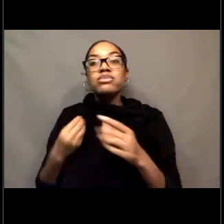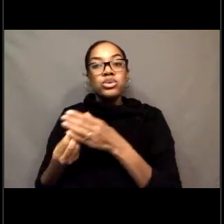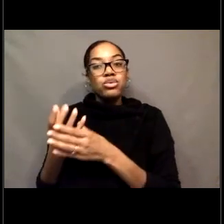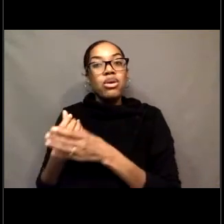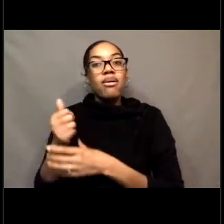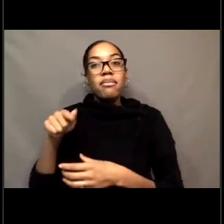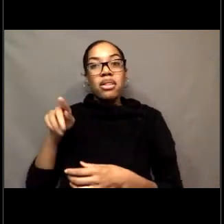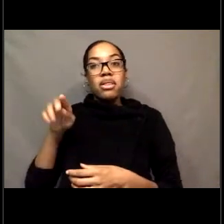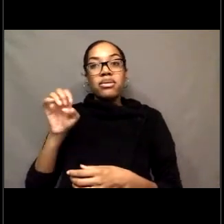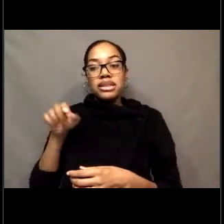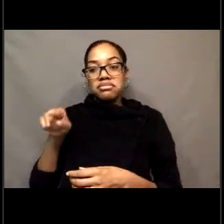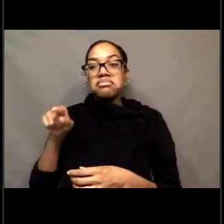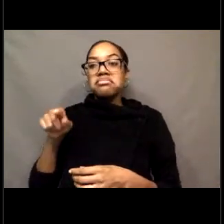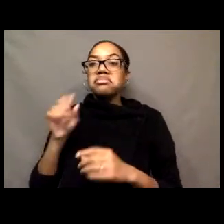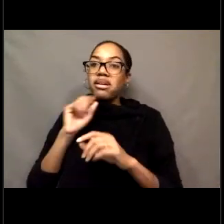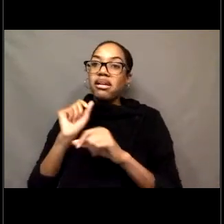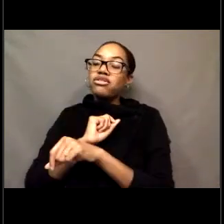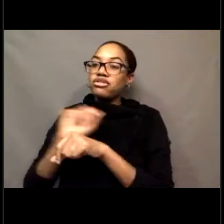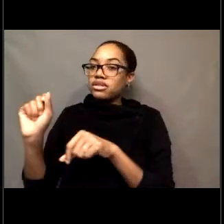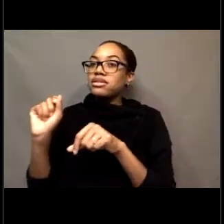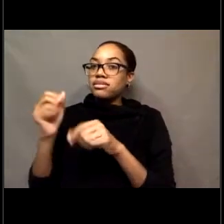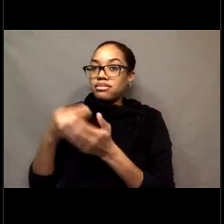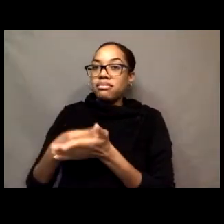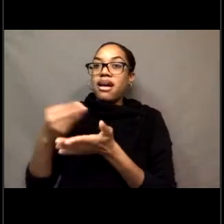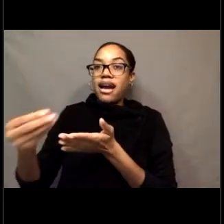and you can actually buy abalone directly from the farms